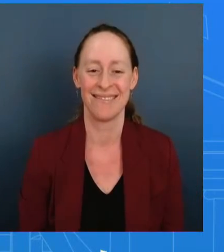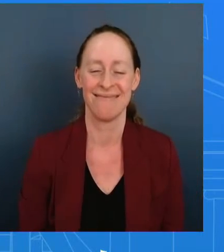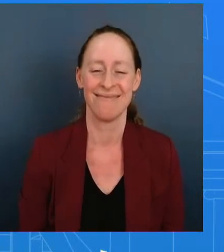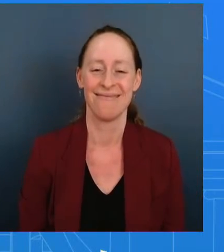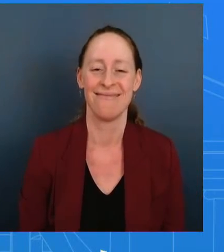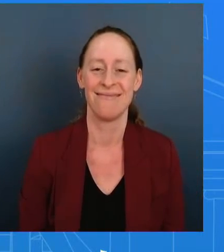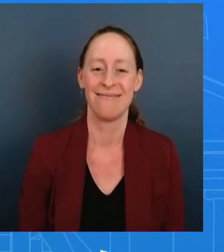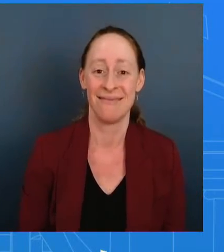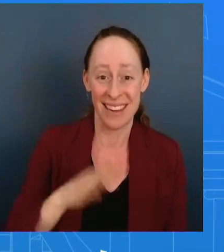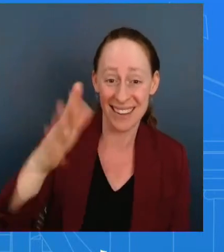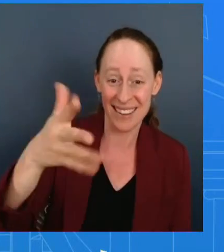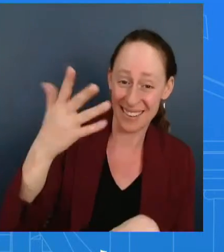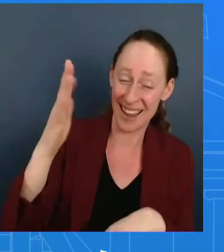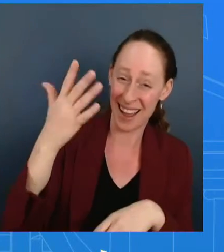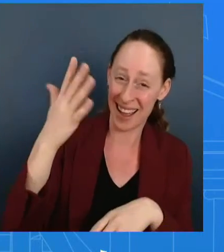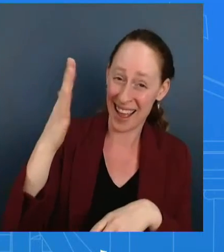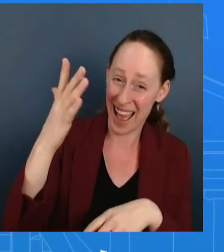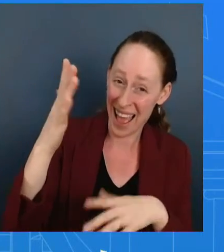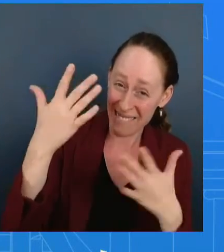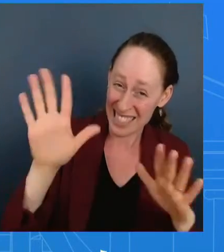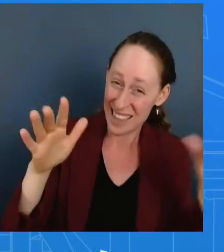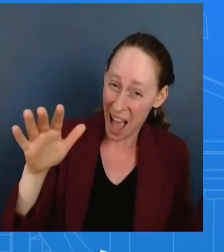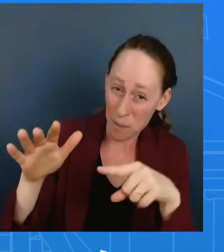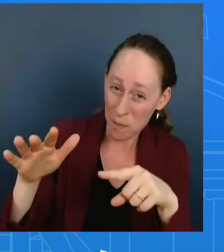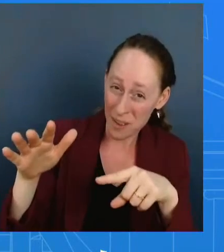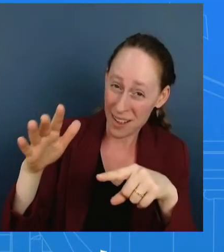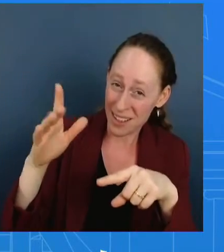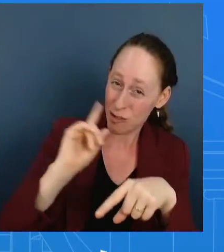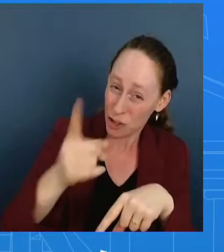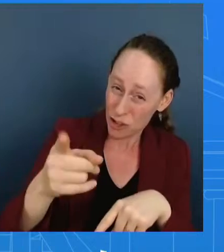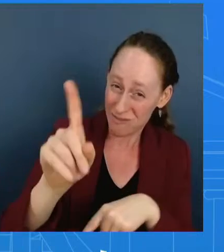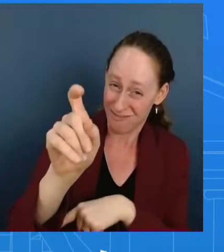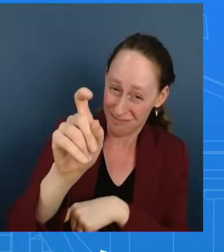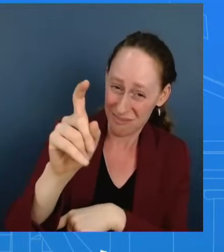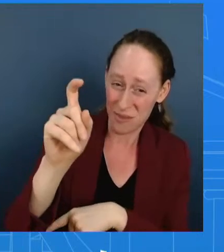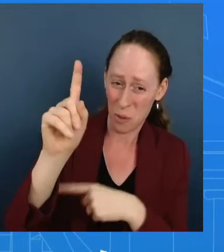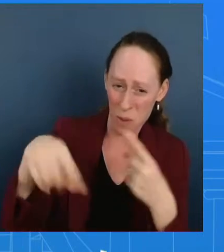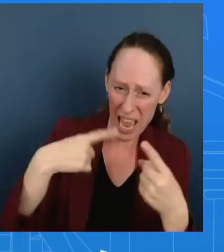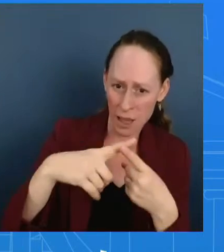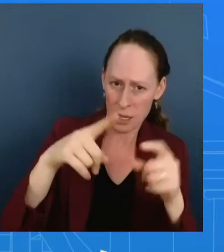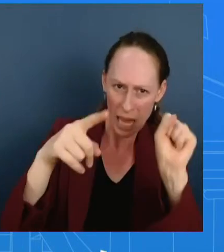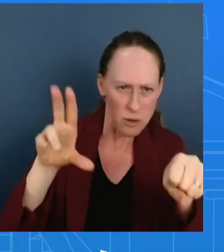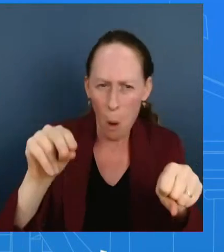Ms. Jean-Pierre: Wait. Hold on a second. The Press: That much you should be answer by this point -- Ms. Jean-Pierre: Wait -- no, no, no, no, no, no. The Press: -- after four days of reporting about it. Ms. Jean-Pierre: No, wait a minute.